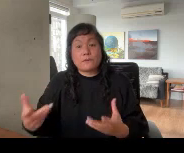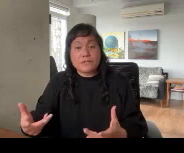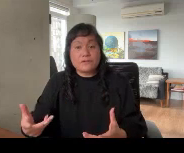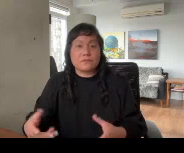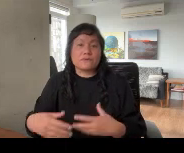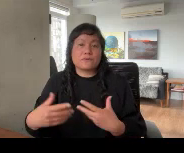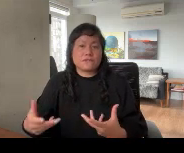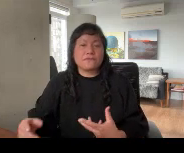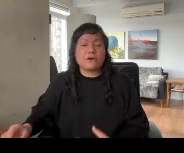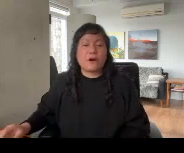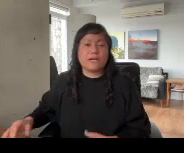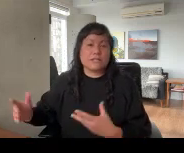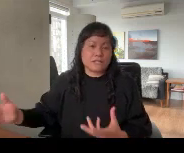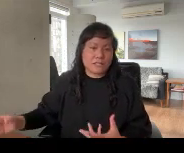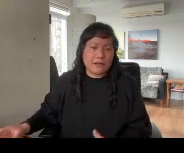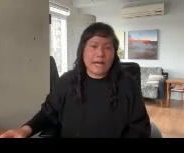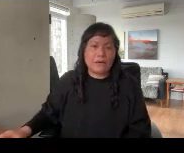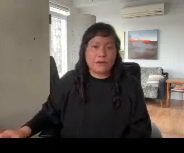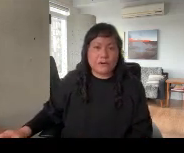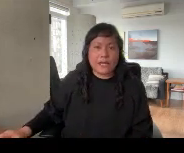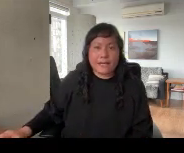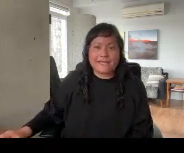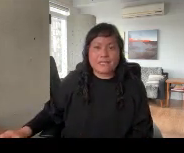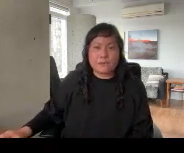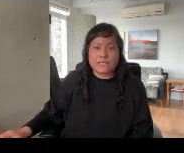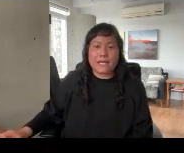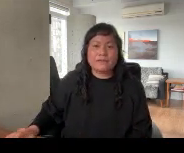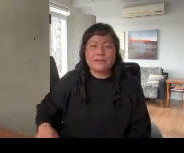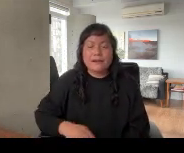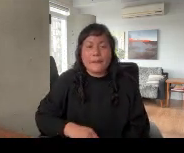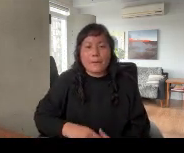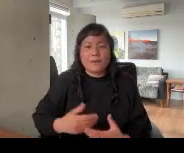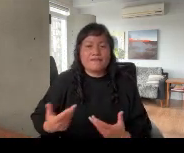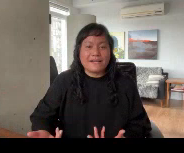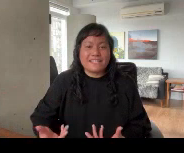and we produced resources for our audiences on how to create accessible sites. But we